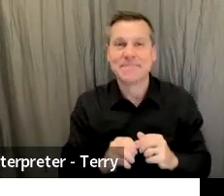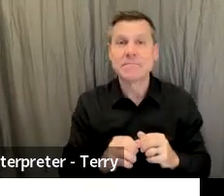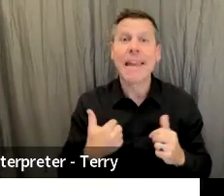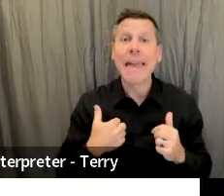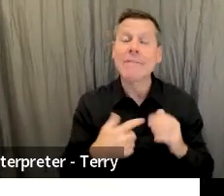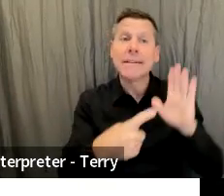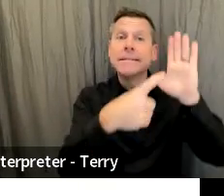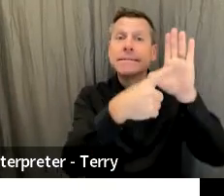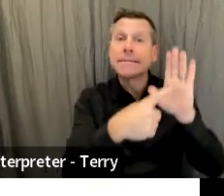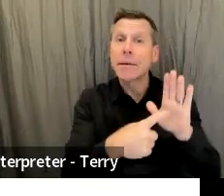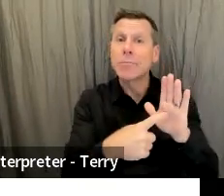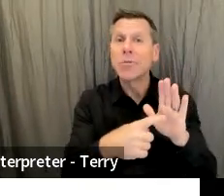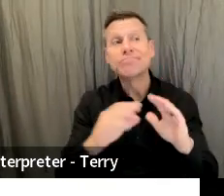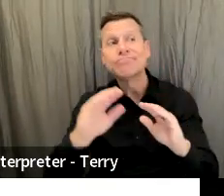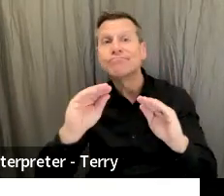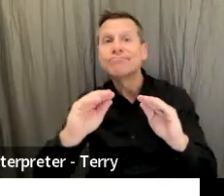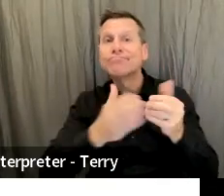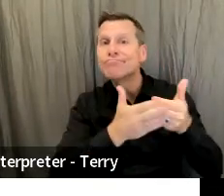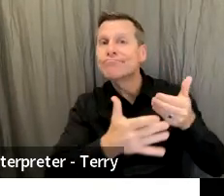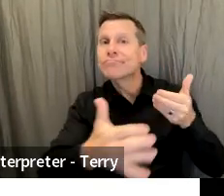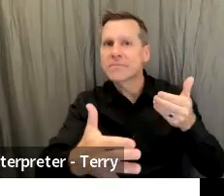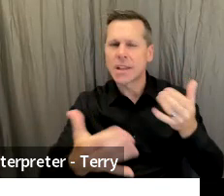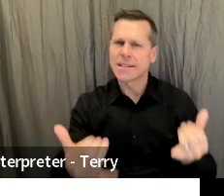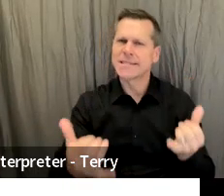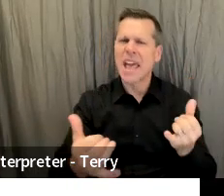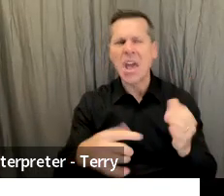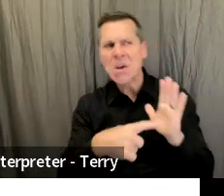And our presentation today is to kind of walk you through that process